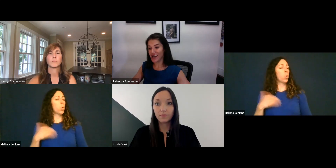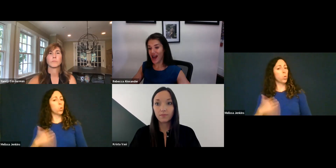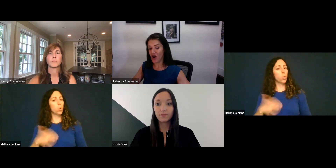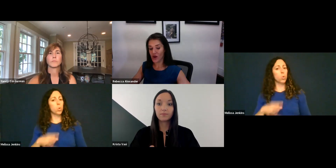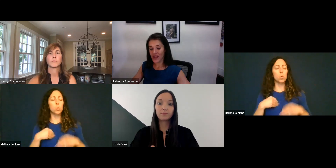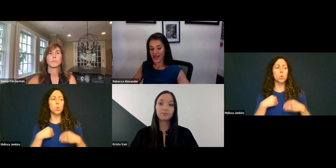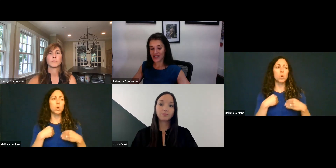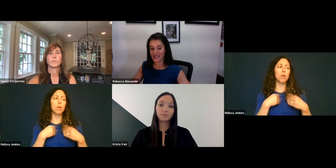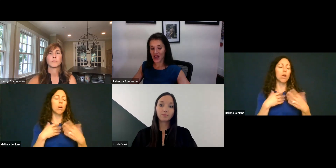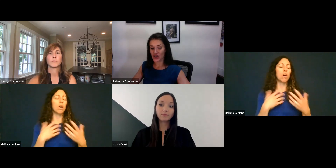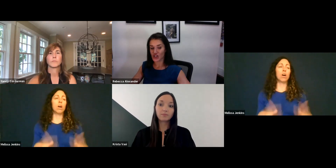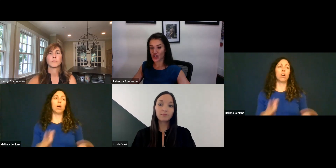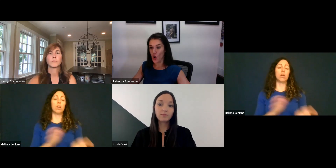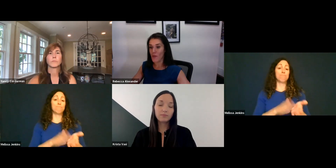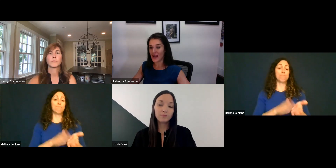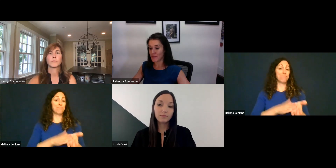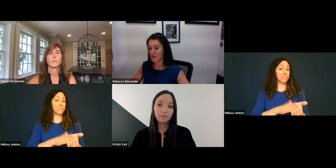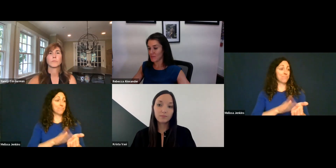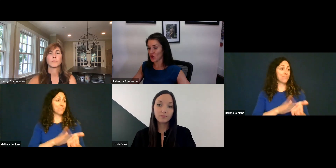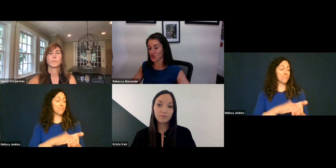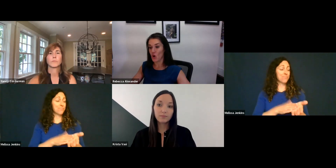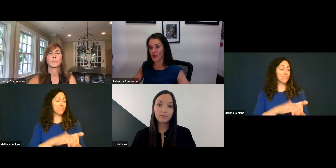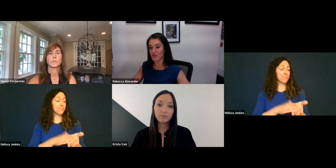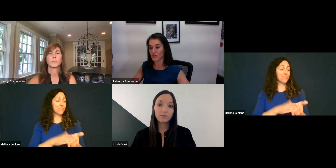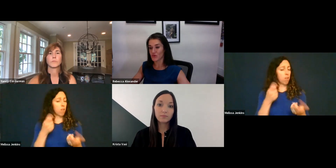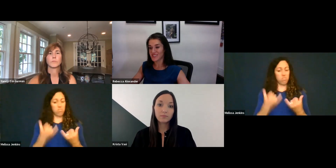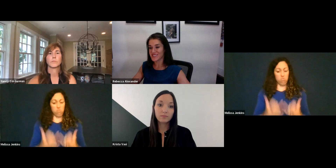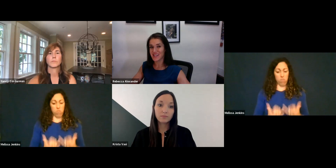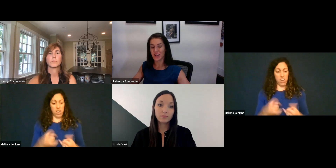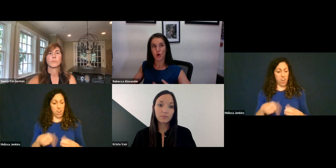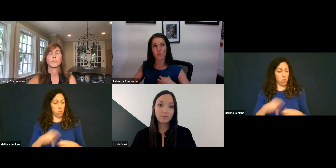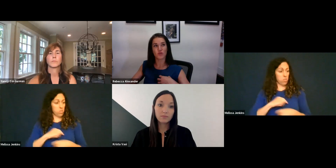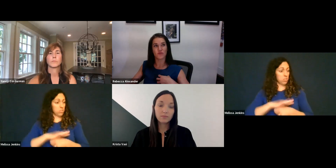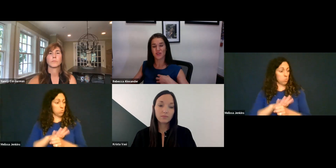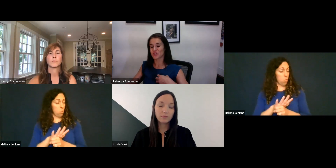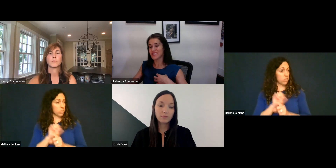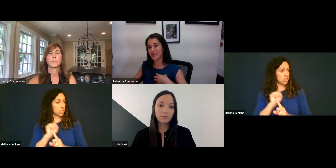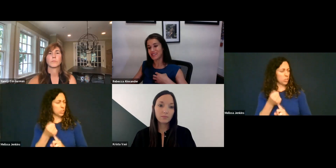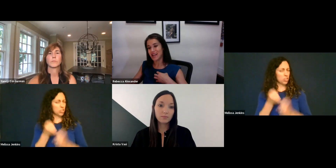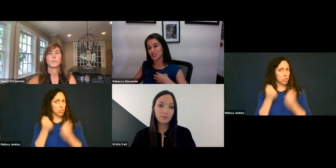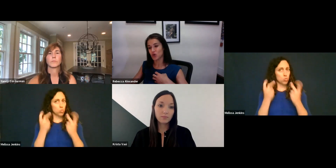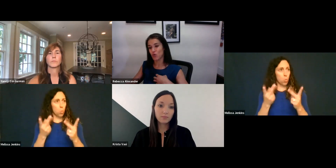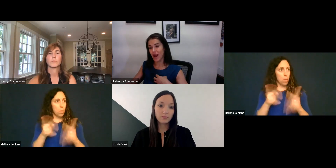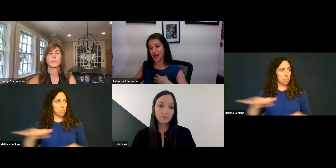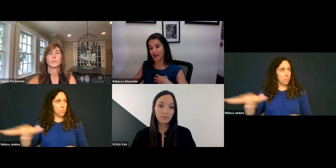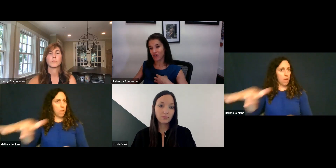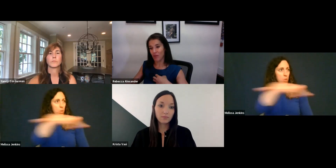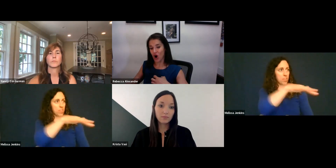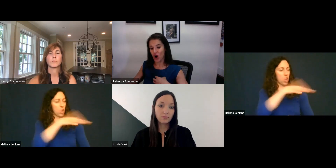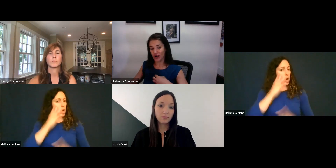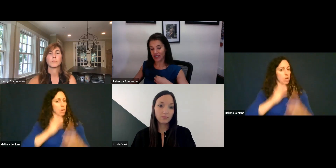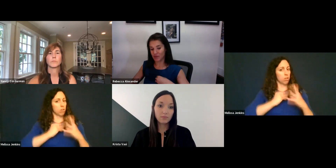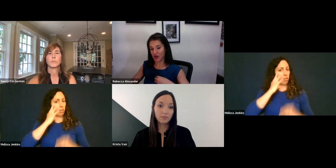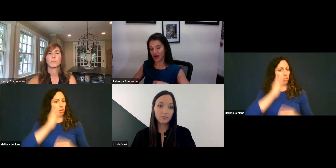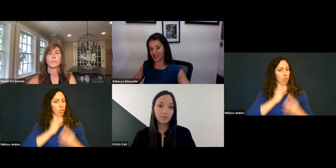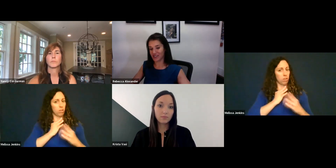now is that so many people are going through this, that it almost feels like it takes away from our experience.